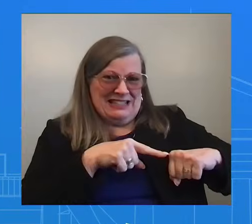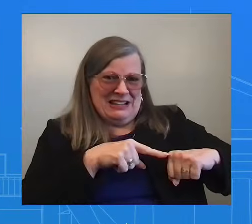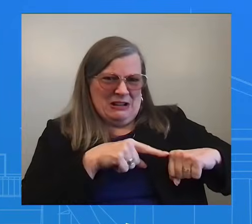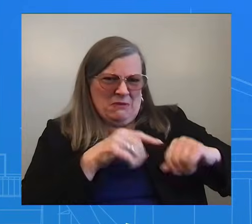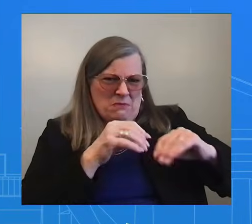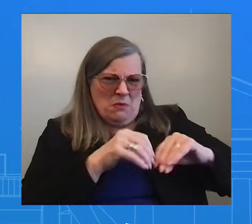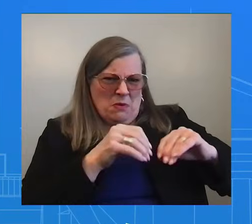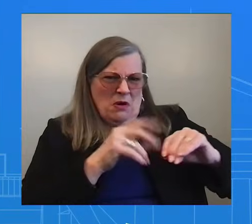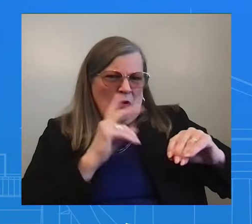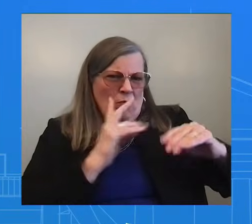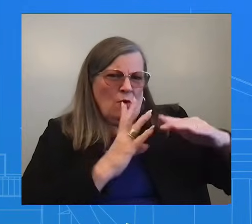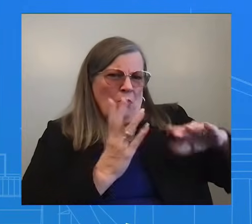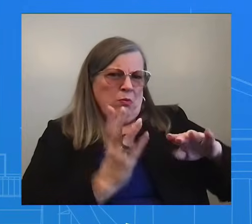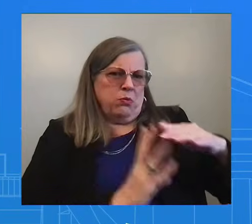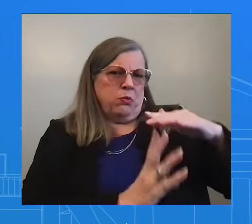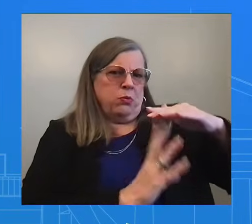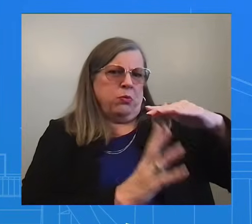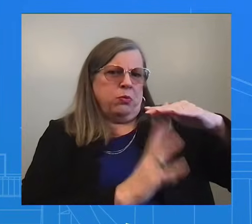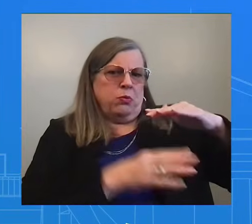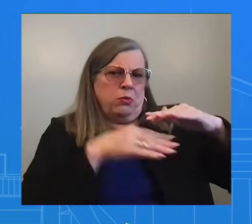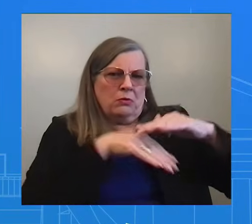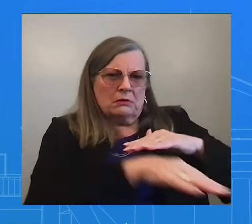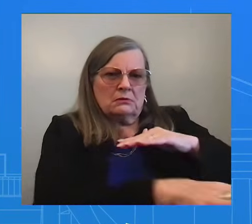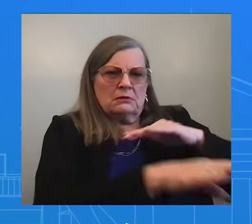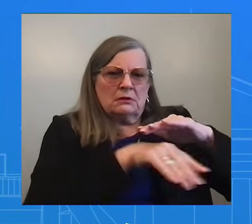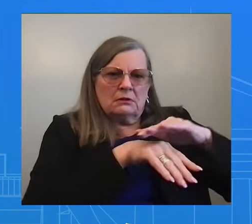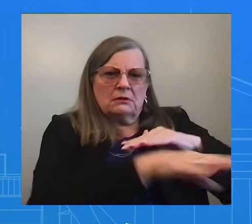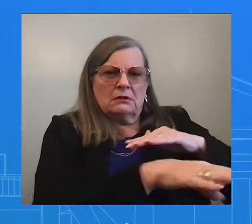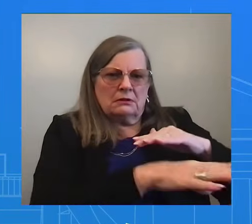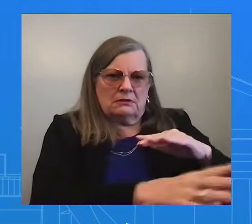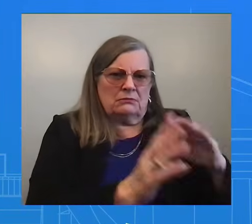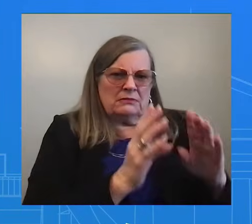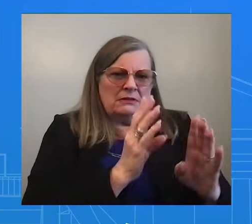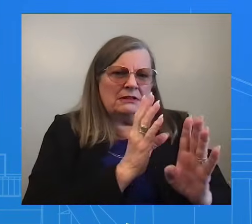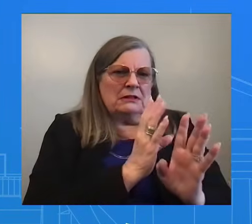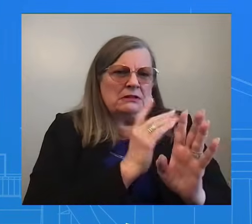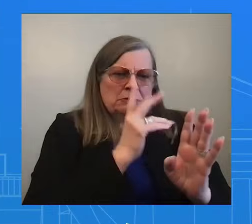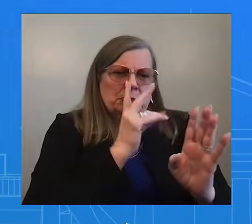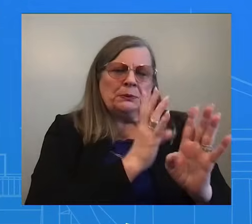you know, it ebbs and flows. And we're at a time of the year where we're seeing more at the border.